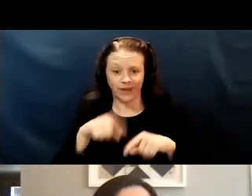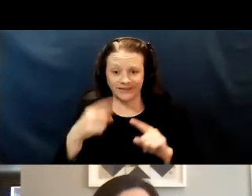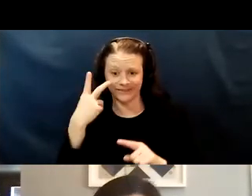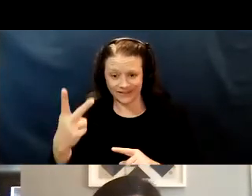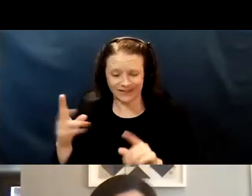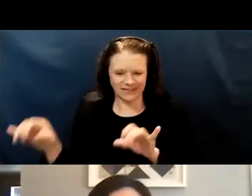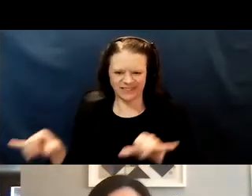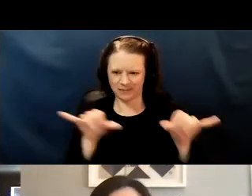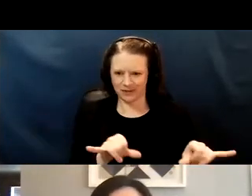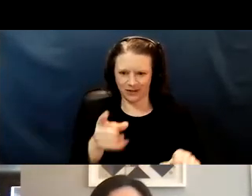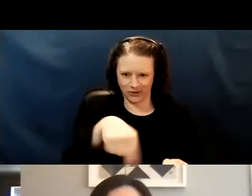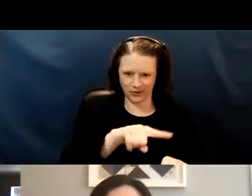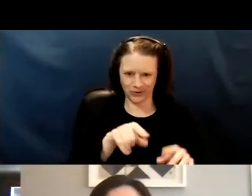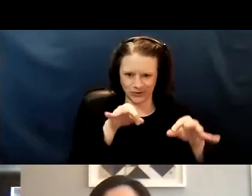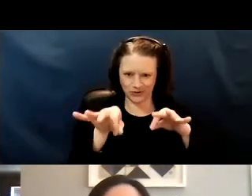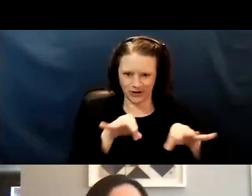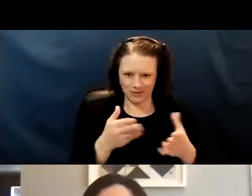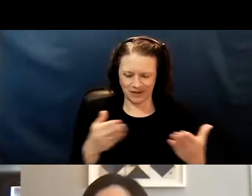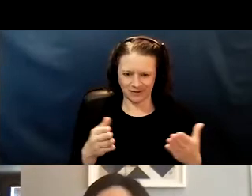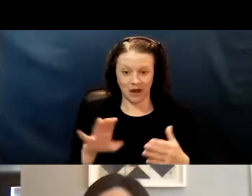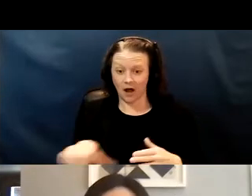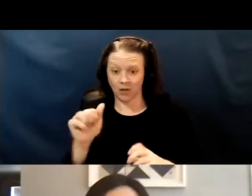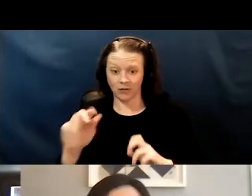you need to be describing things that some people may not be able